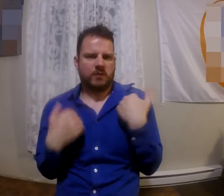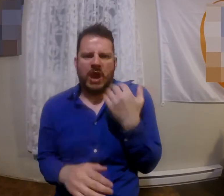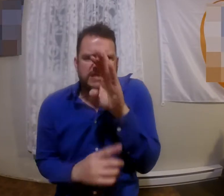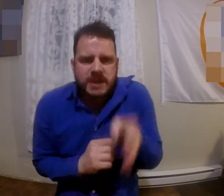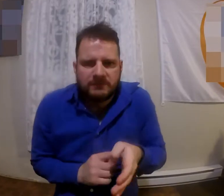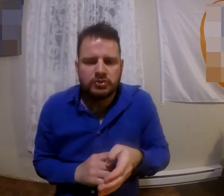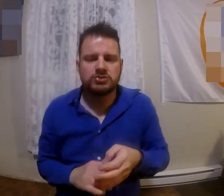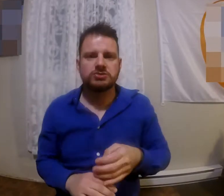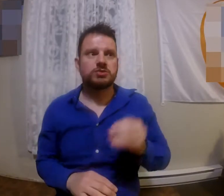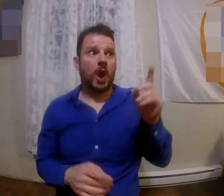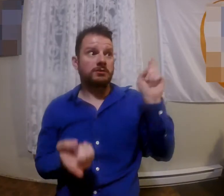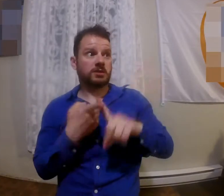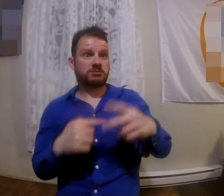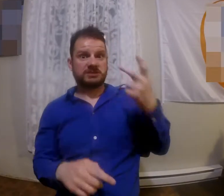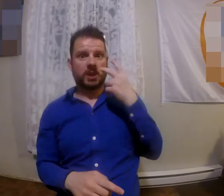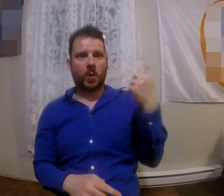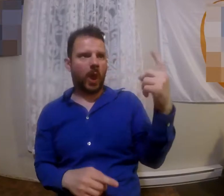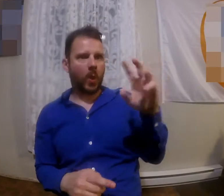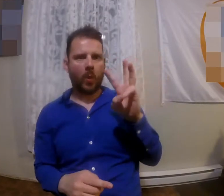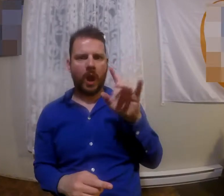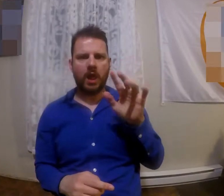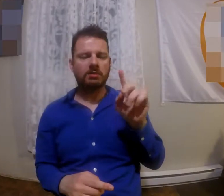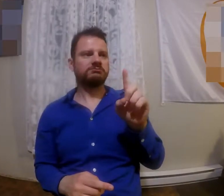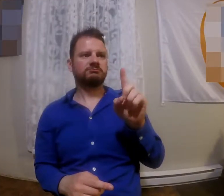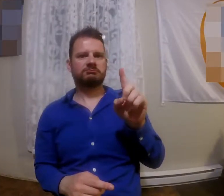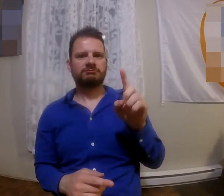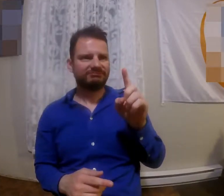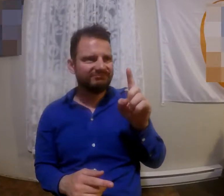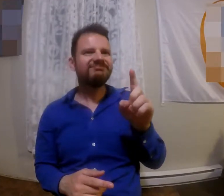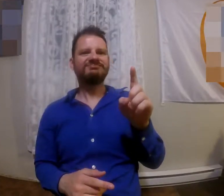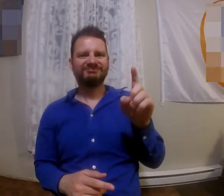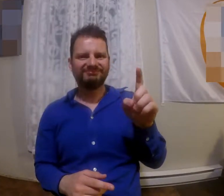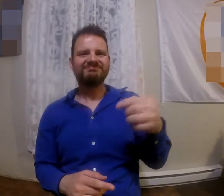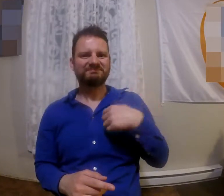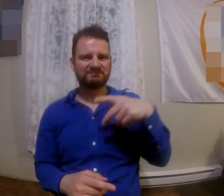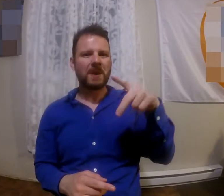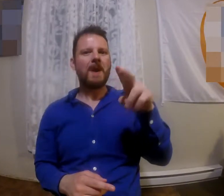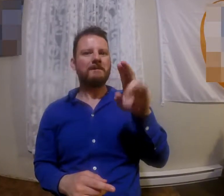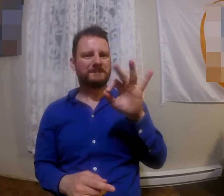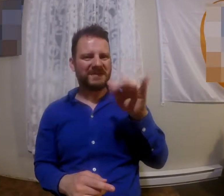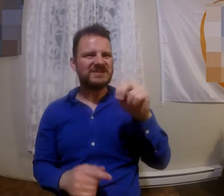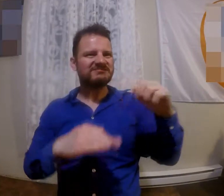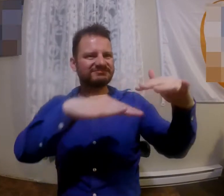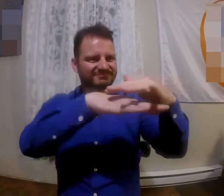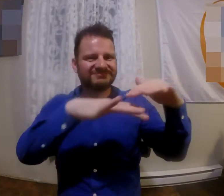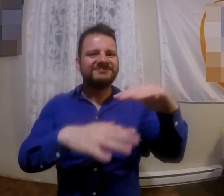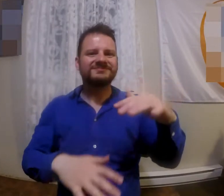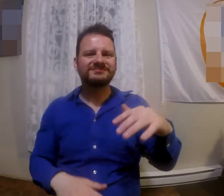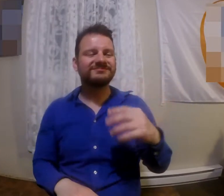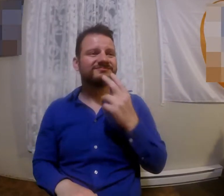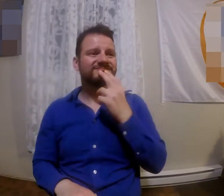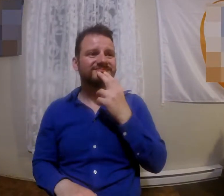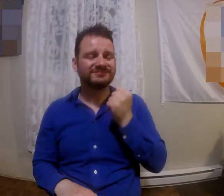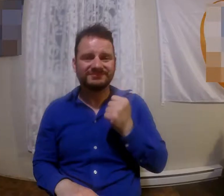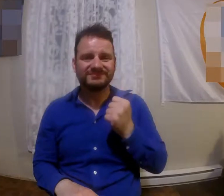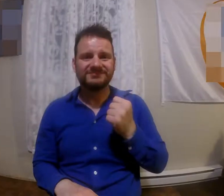I mean, never until we have seen them in the wild! There were puffins swarming around. They were adorable!